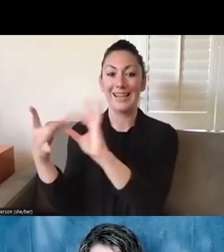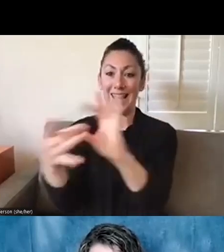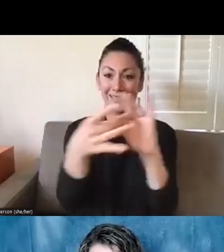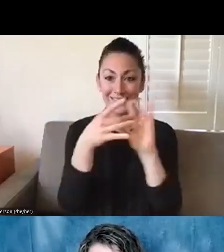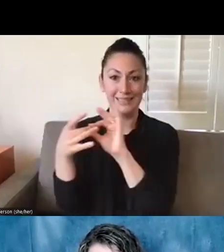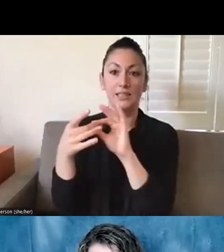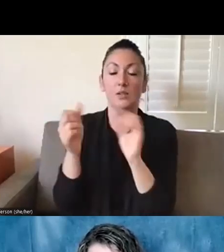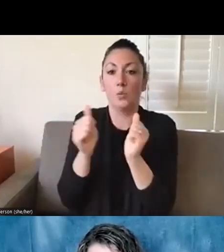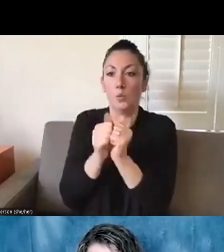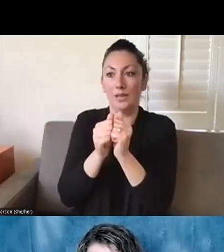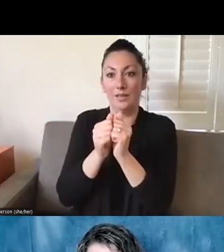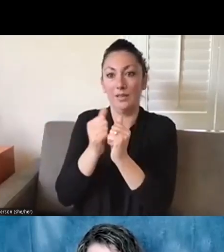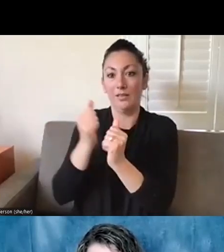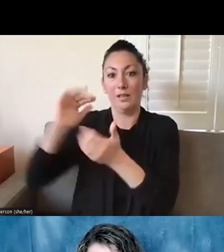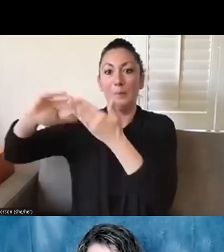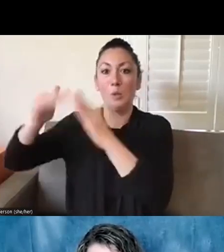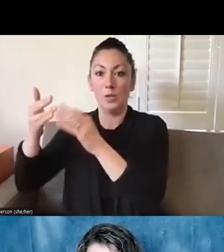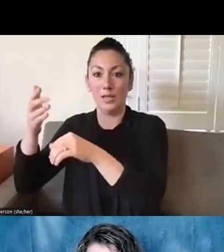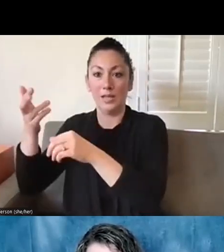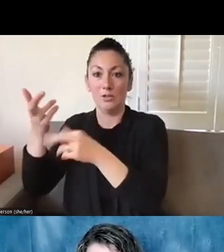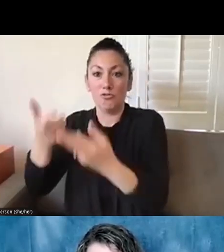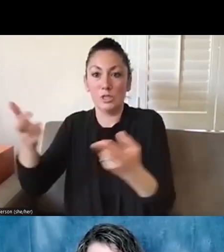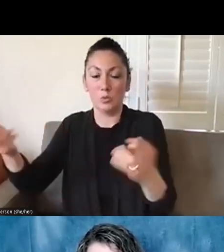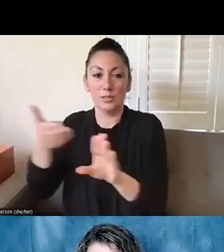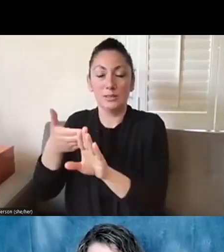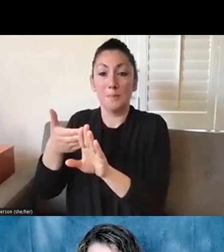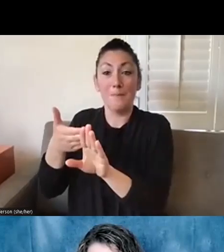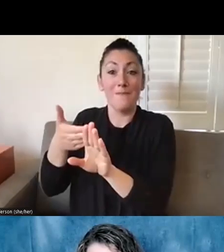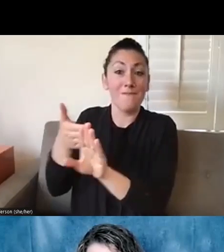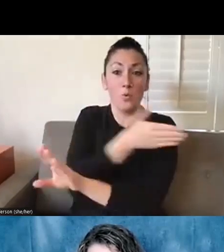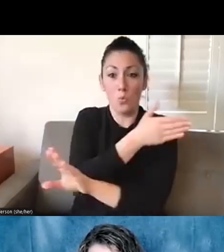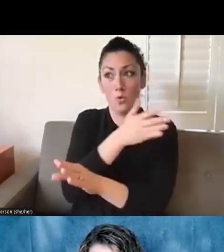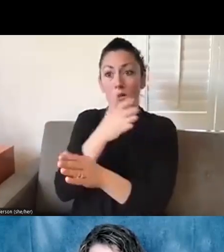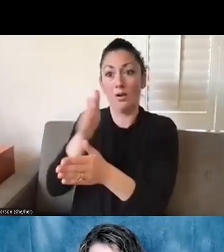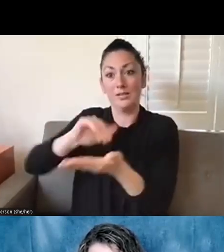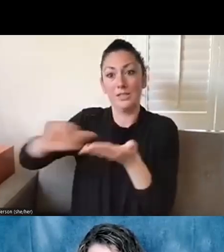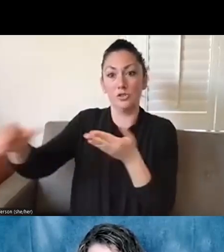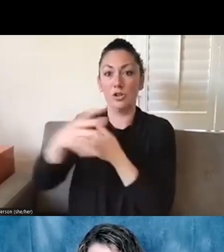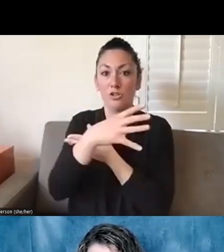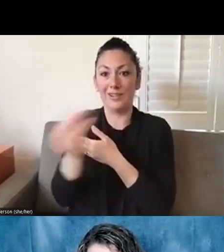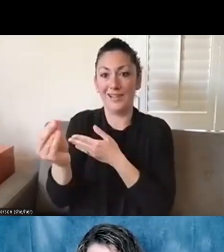and AA meetings available online and for them to be able to be connected with community resources